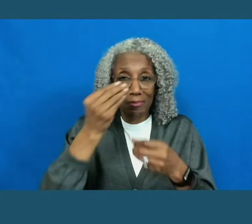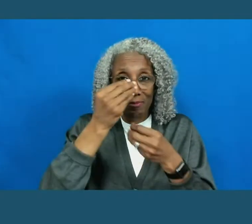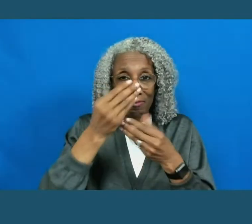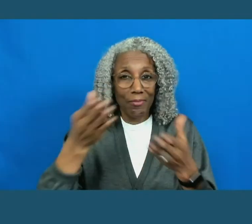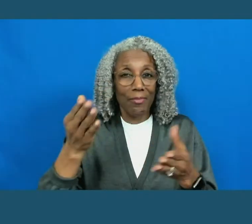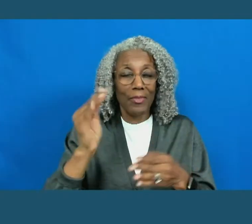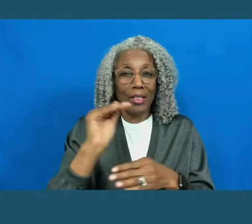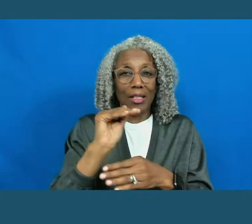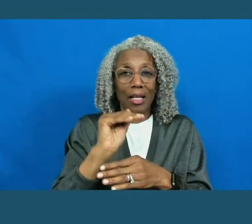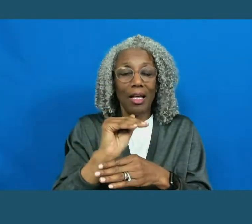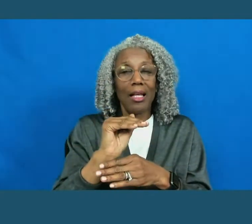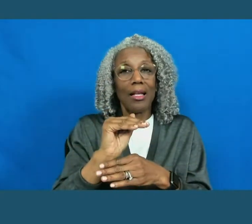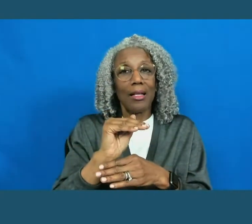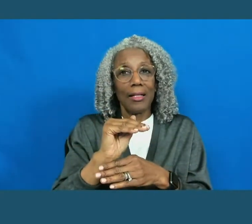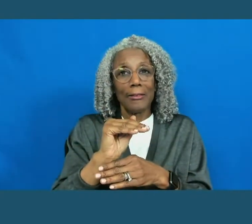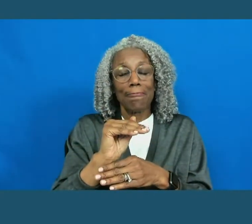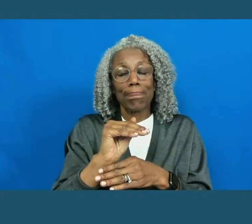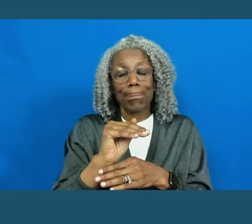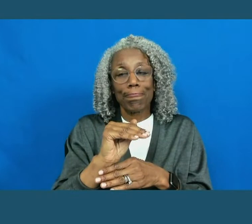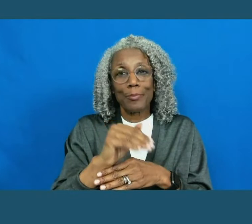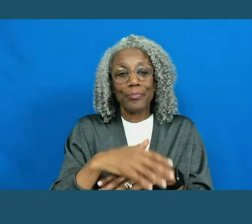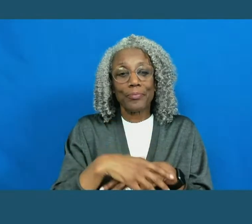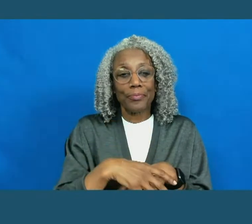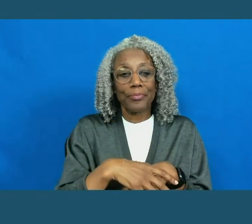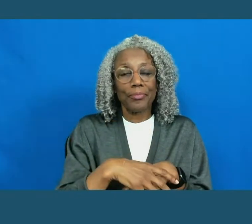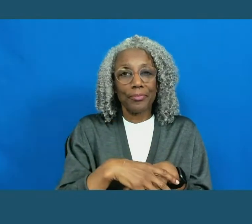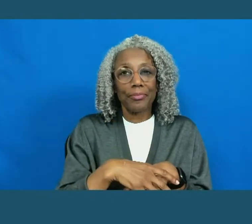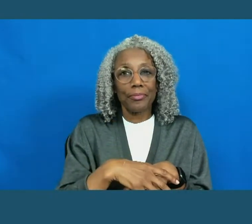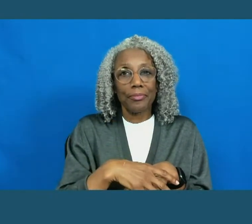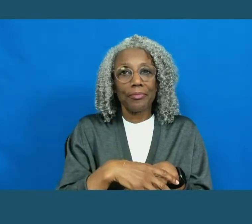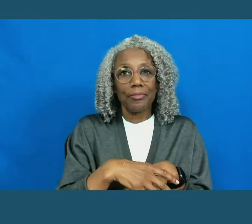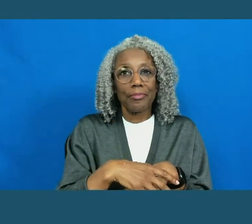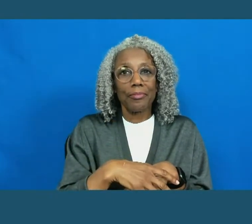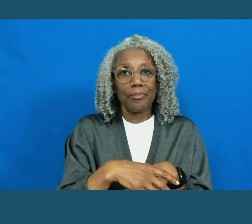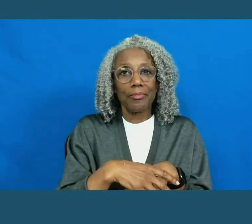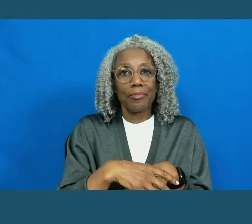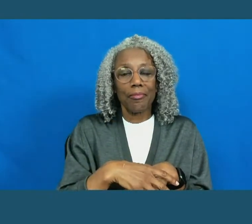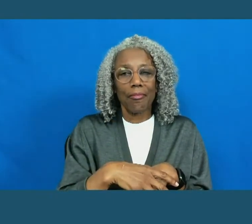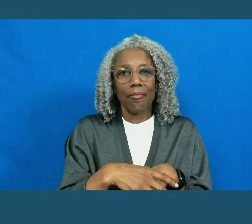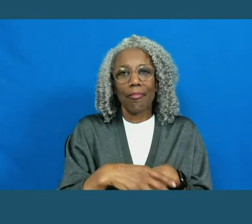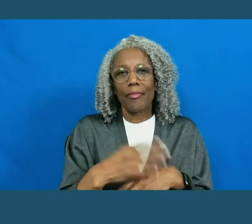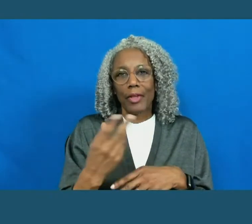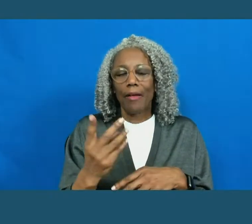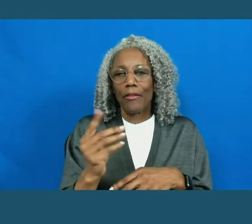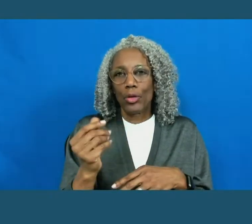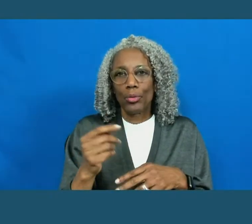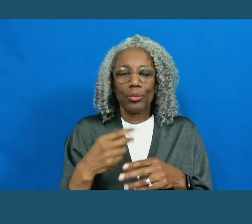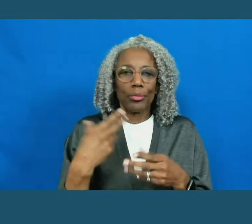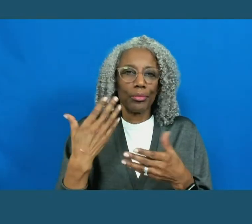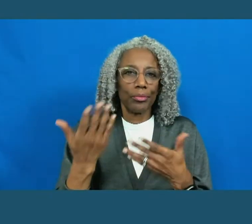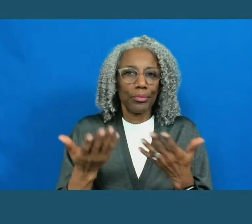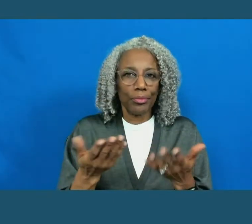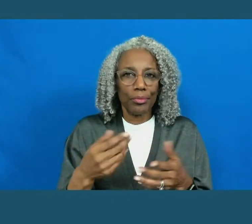experience that was shared